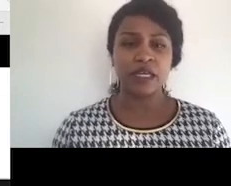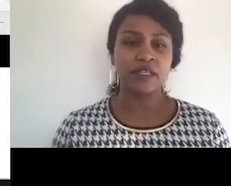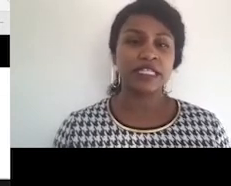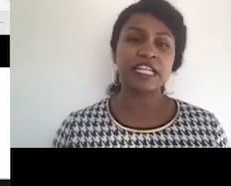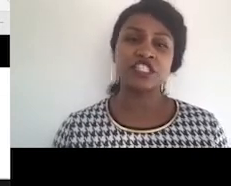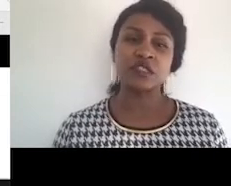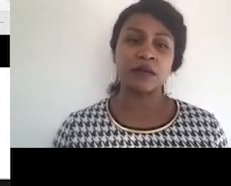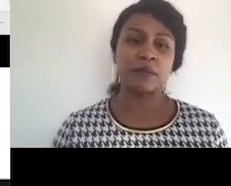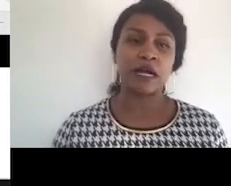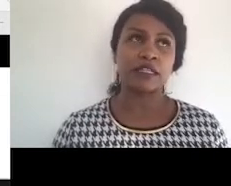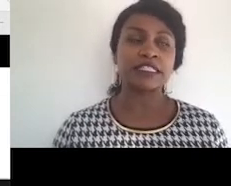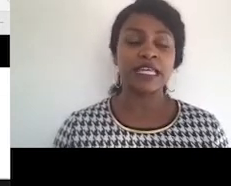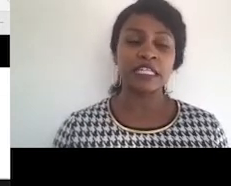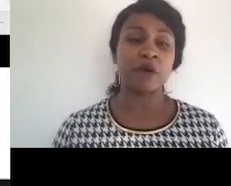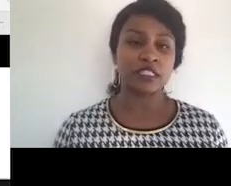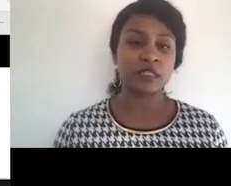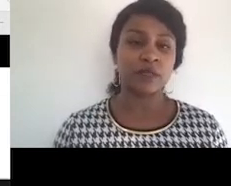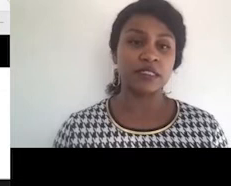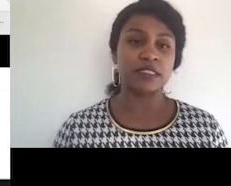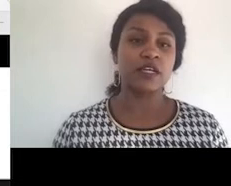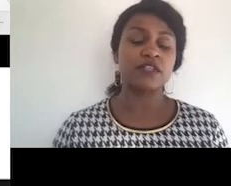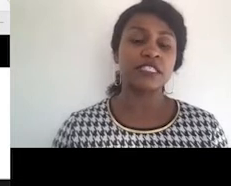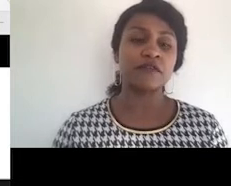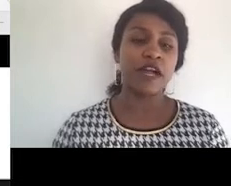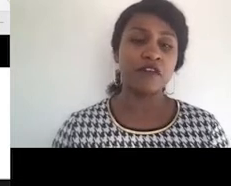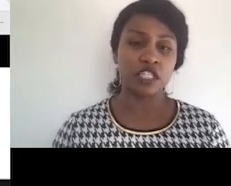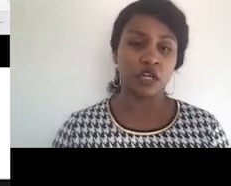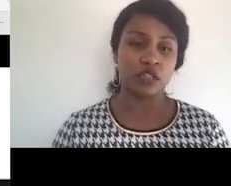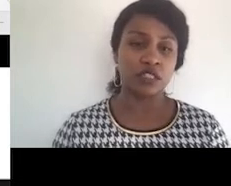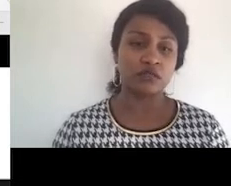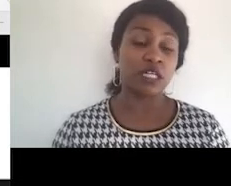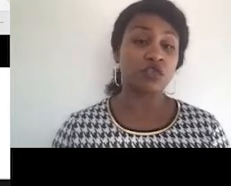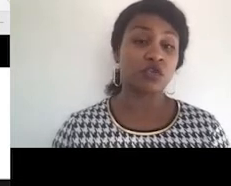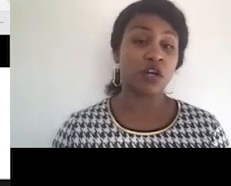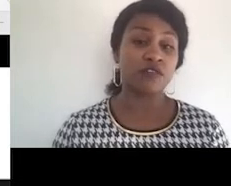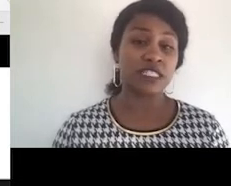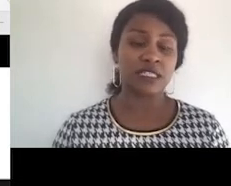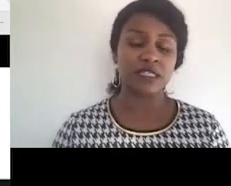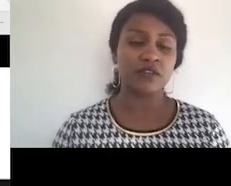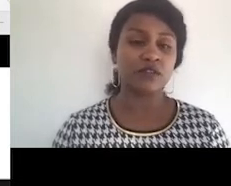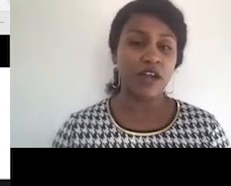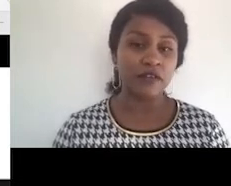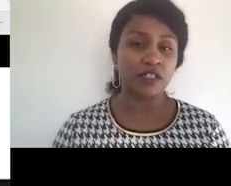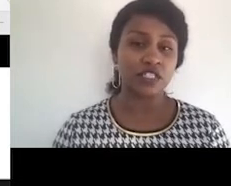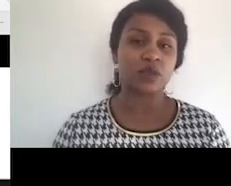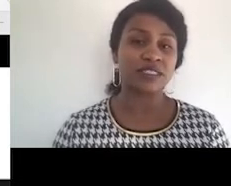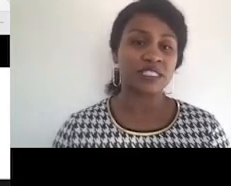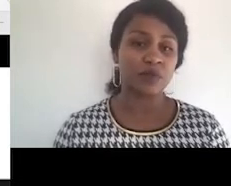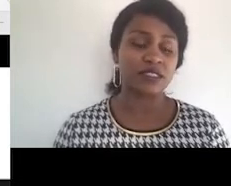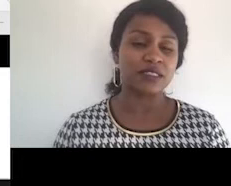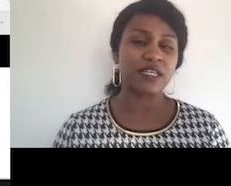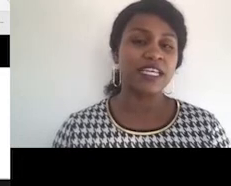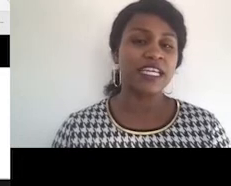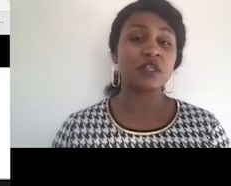The selected participants received $500. A total of $16,500 was dispensed into the